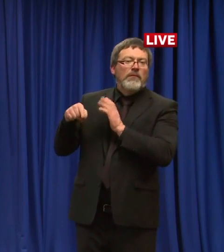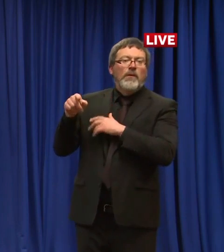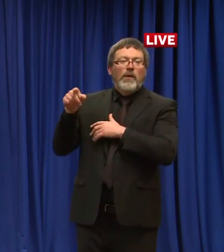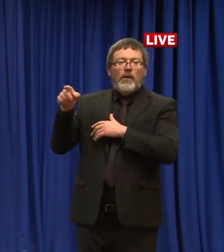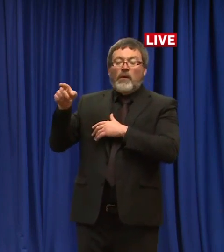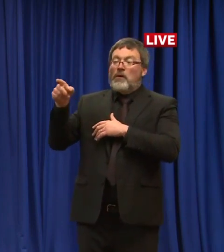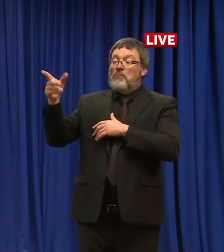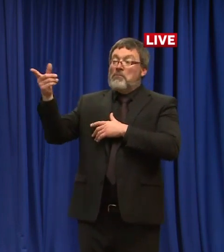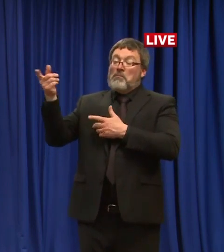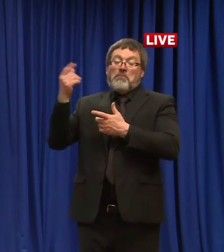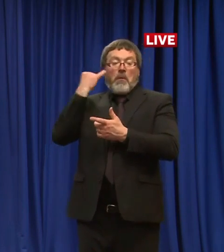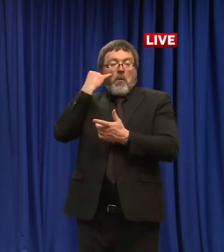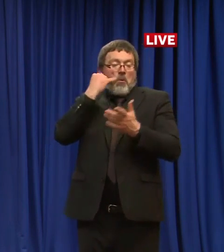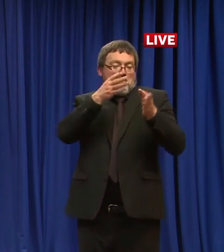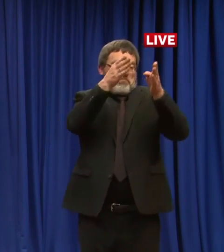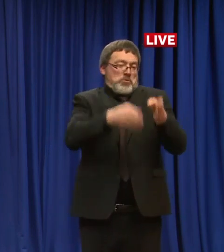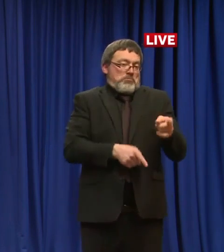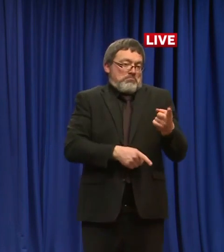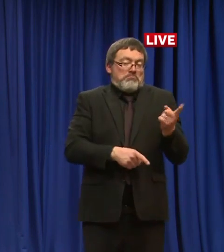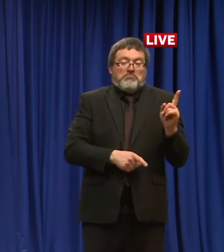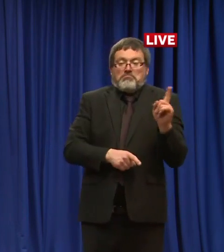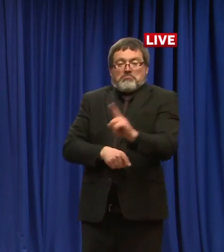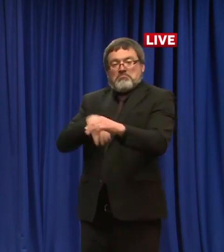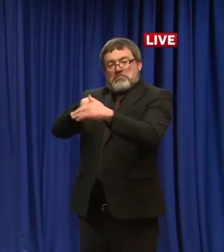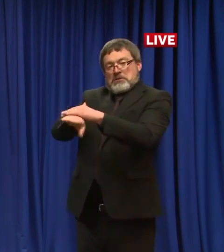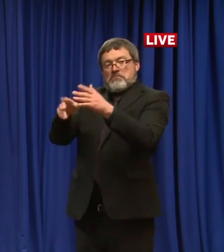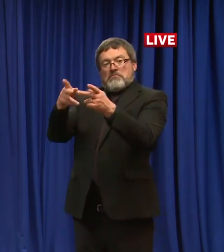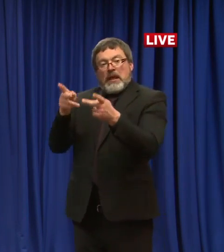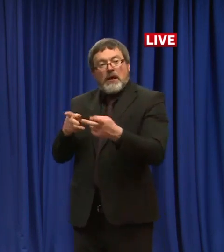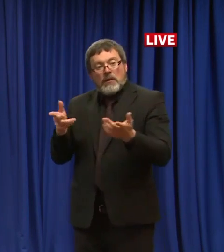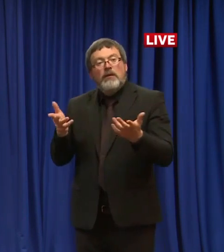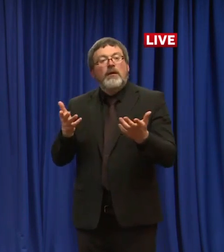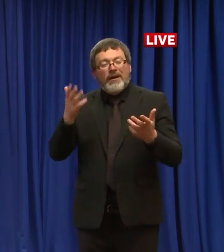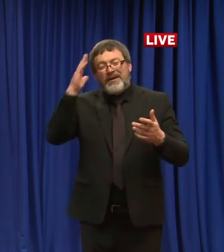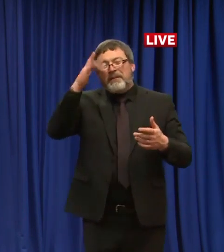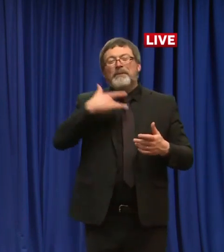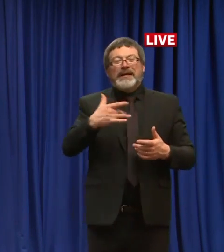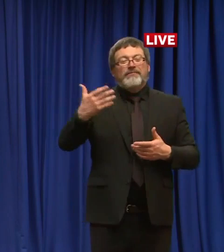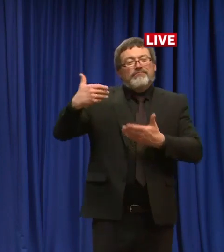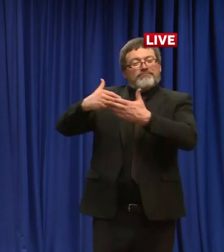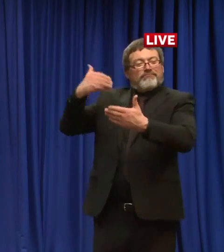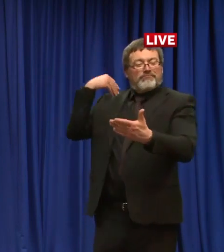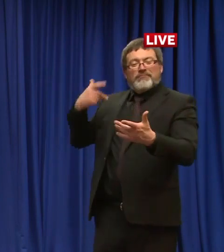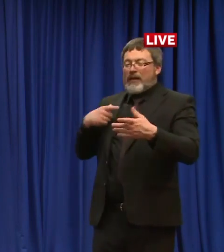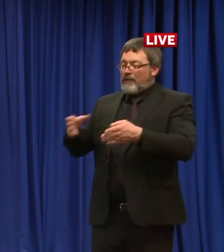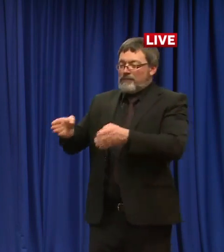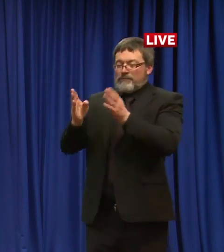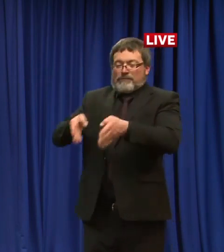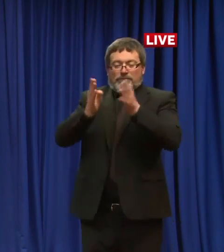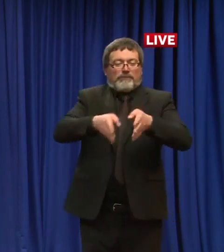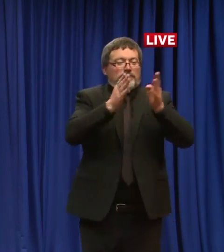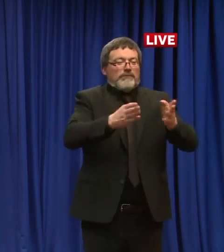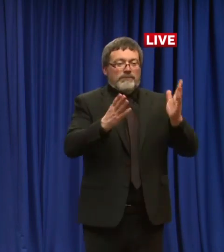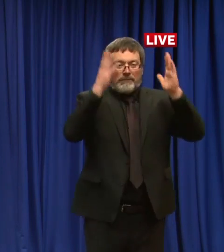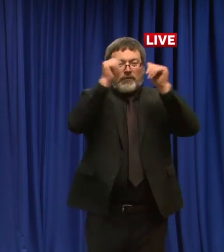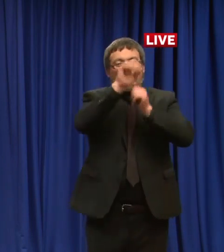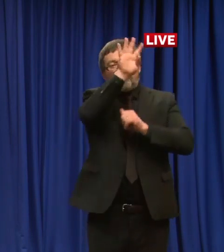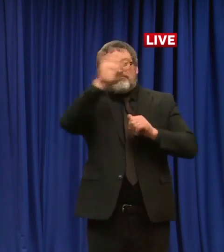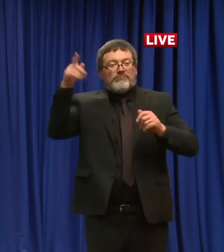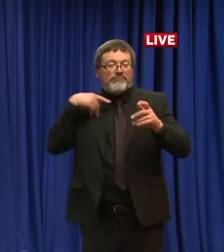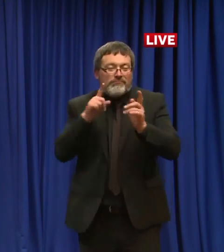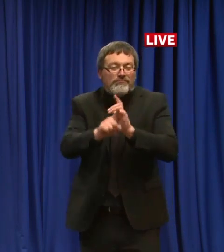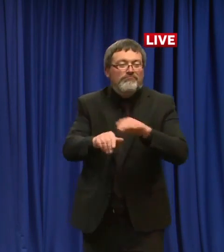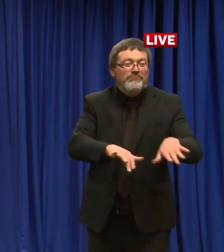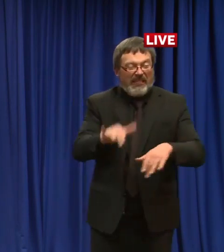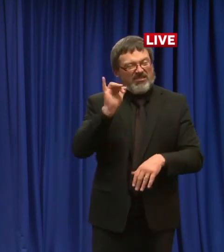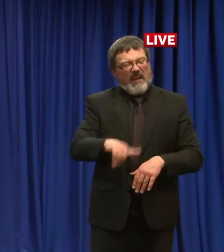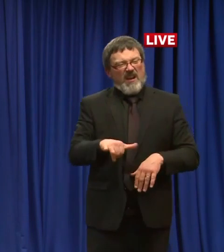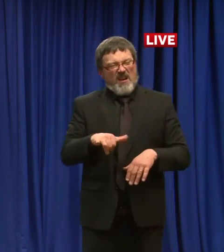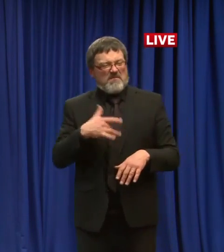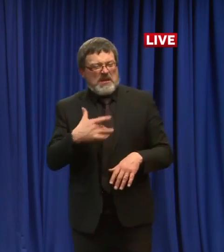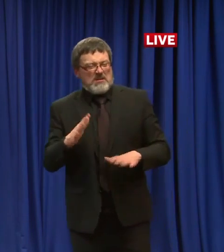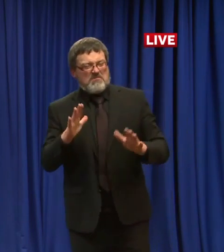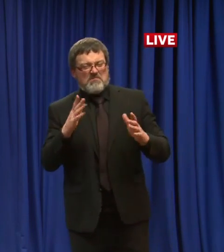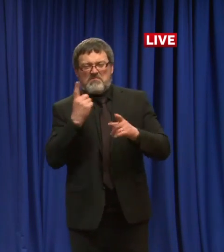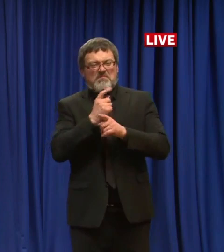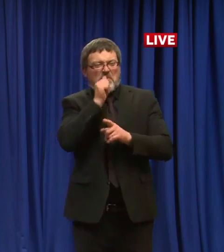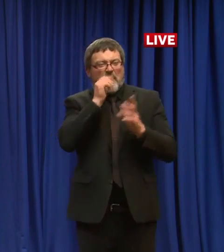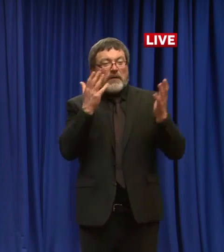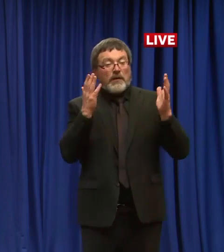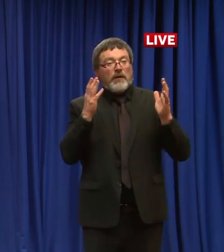FOR EXAMPLE WHEN YOU GO INTO A POLLING LOCATION MAKING SURE THAT THE ACTUAL BOOST THAT YOU VOTED ARE PHYSICALLY DISTANCED APPROPRIATELY AND PUBLIC HEALTH WILL BE INVOLVED WITH YOU SURE